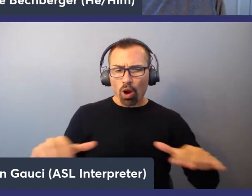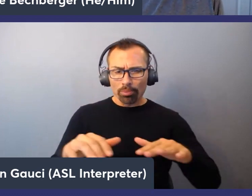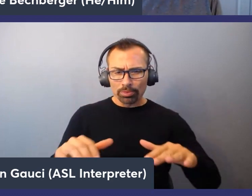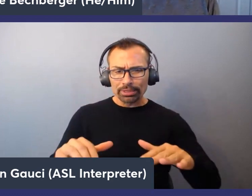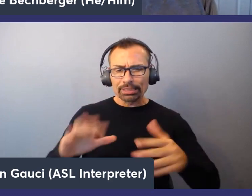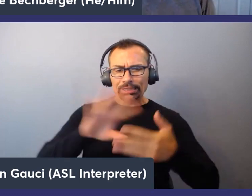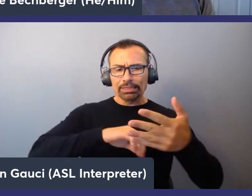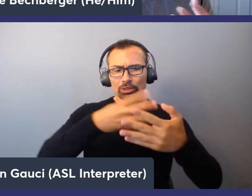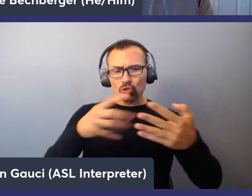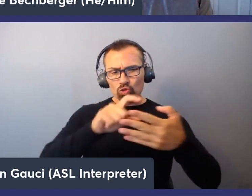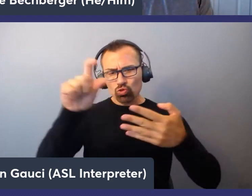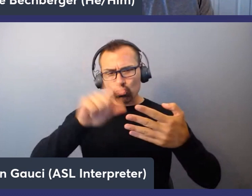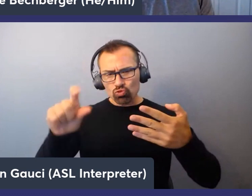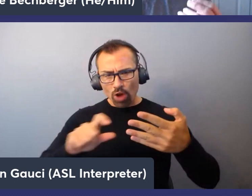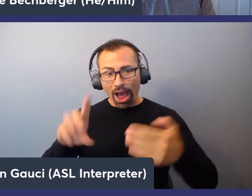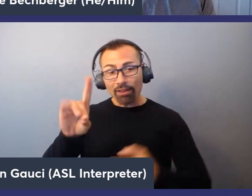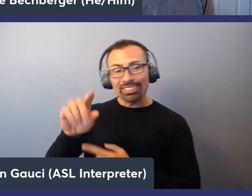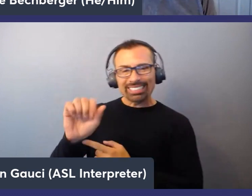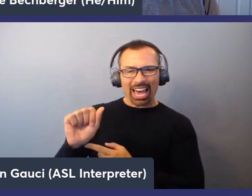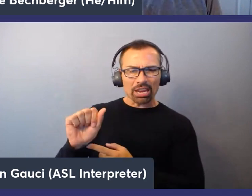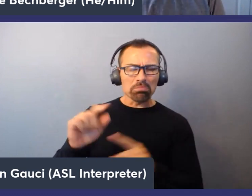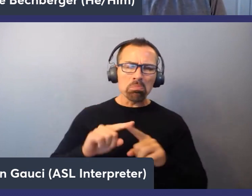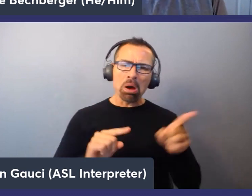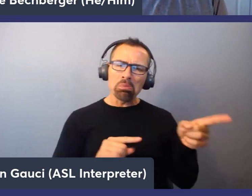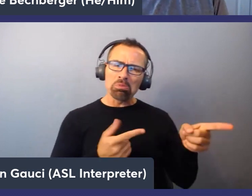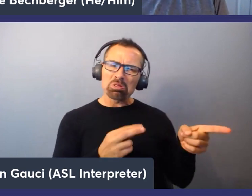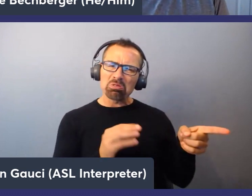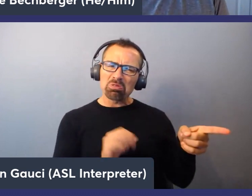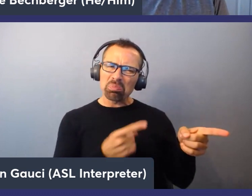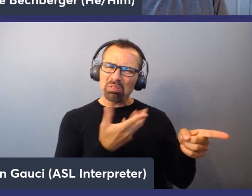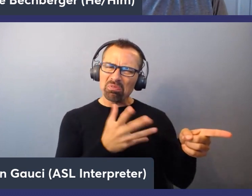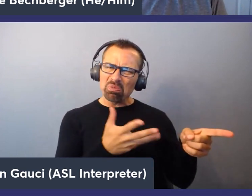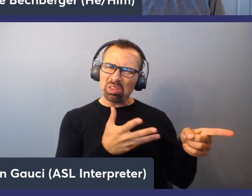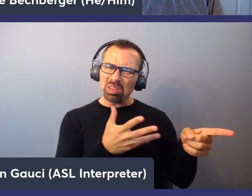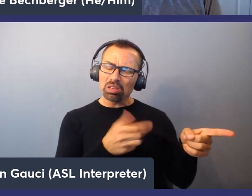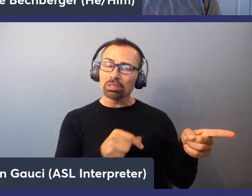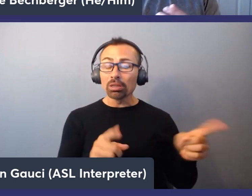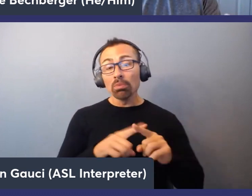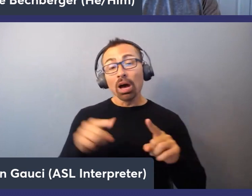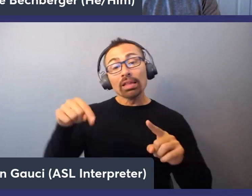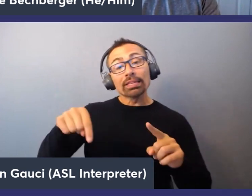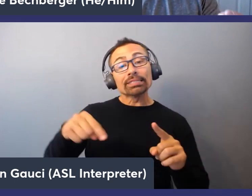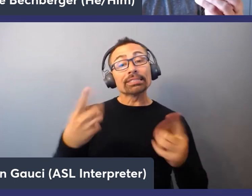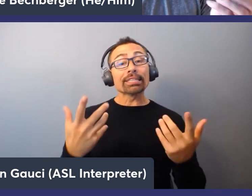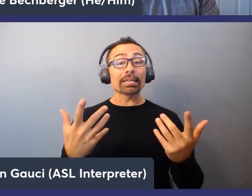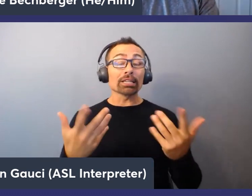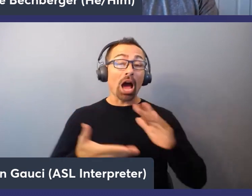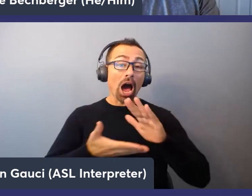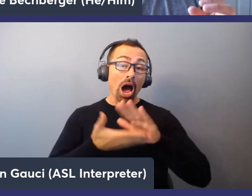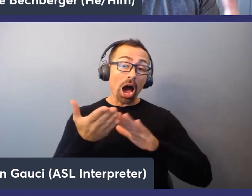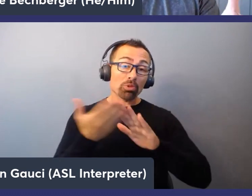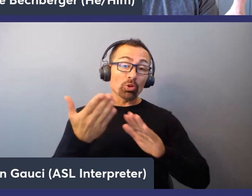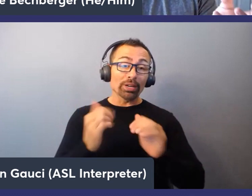and we really made it, so those were interoperable. So you can load your data one time and choose whether you want to use property graph data,